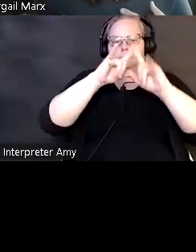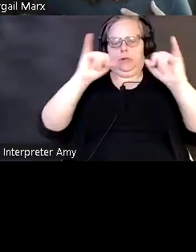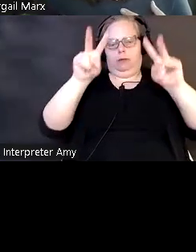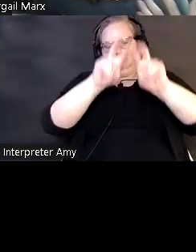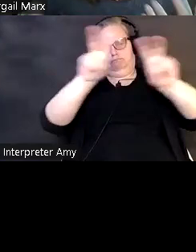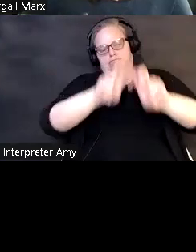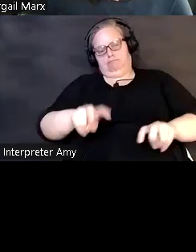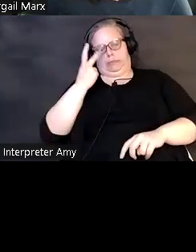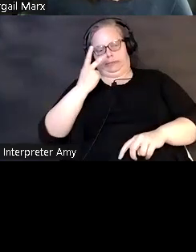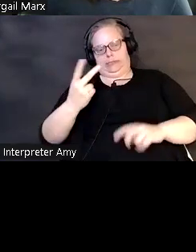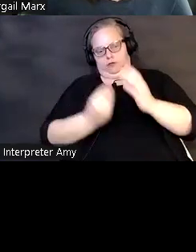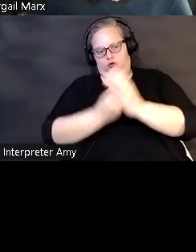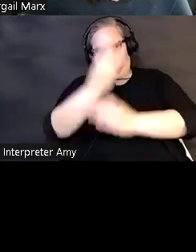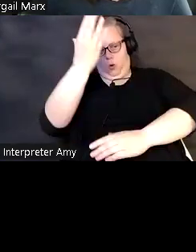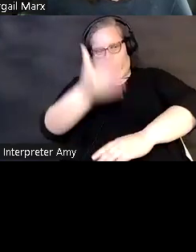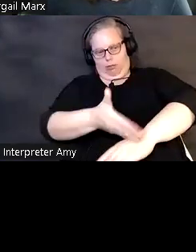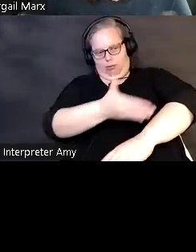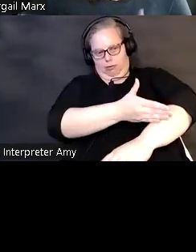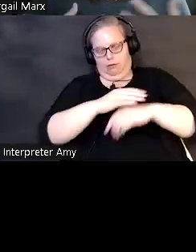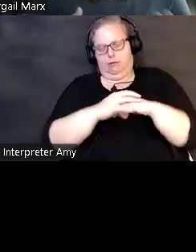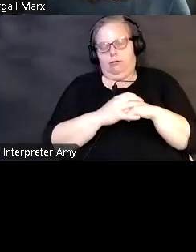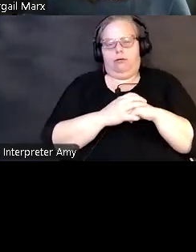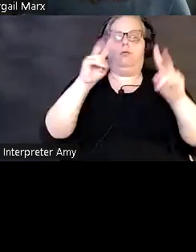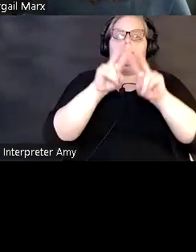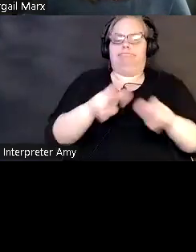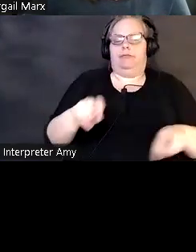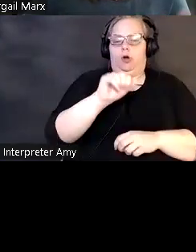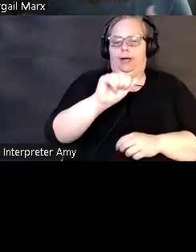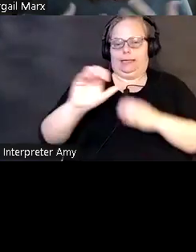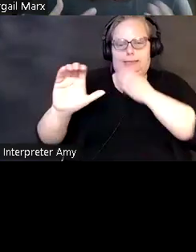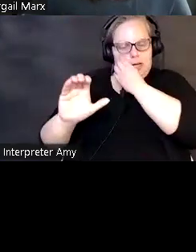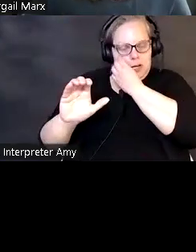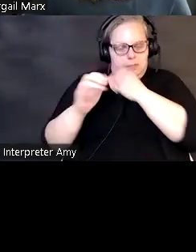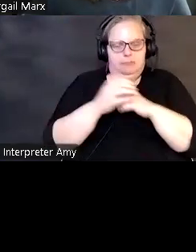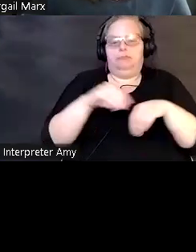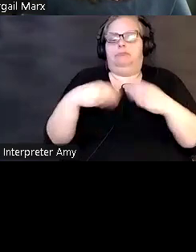So in a dynamic assessment for AAC, we're creating opportunities, we're modeling how that